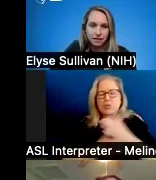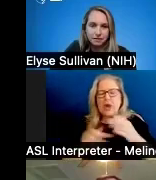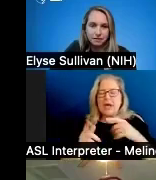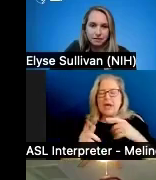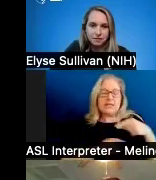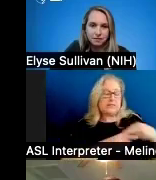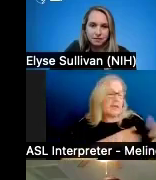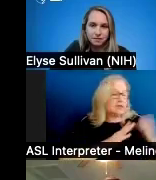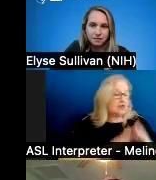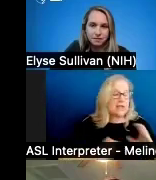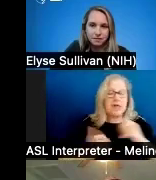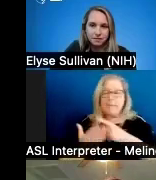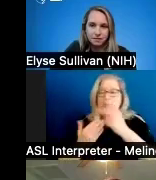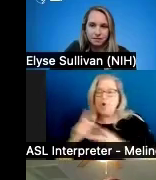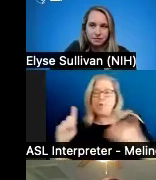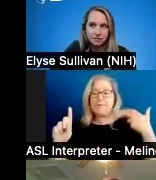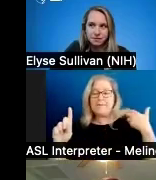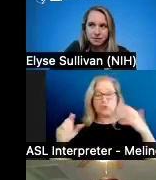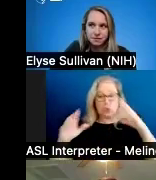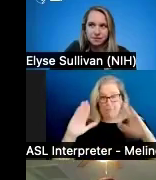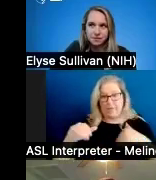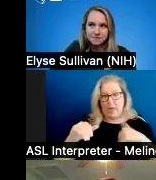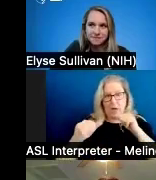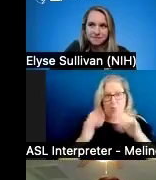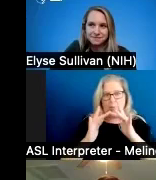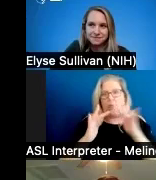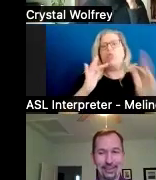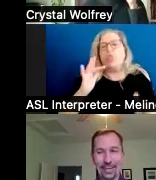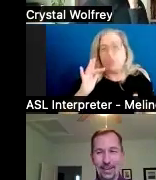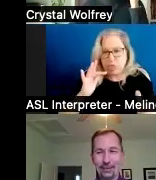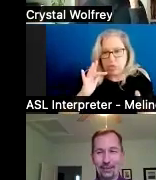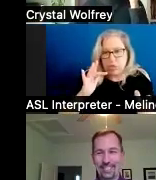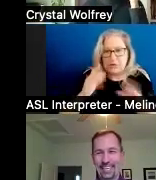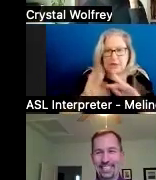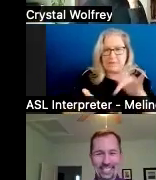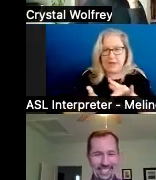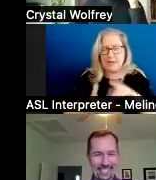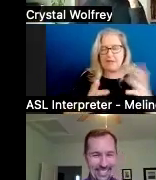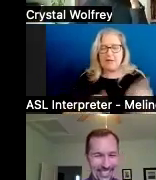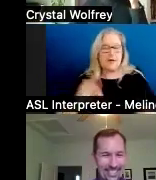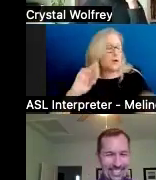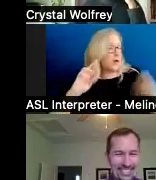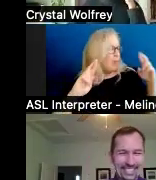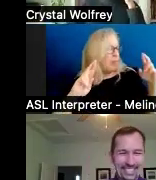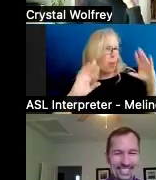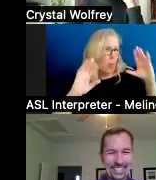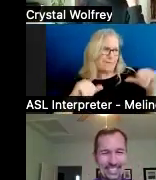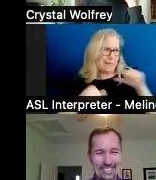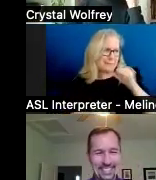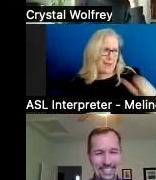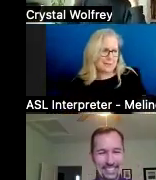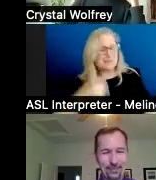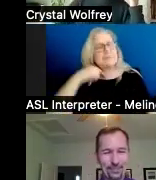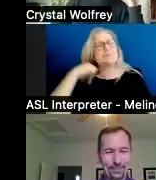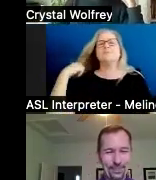and hopefully I don't drop off in this middle of the back and forth, Crystal. So we'll see. Crystal Wolfrey: Hopefully not. Okay. Hello?